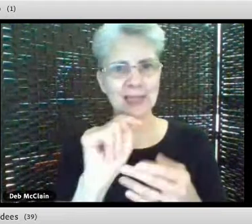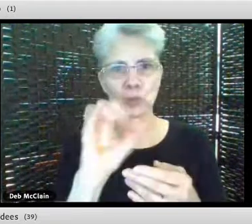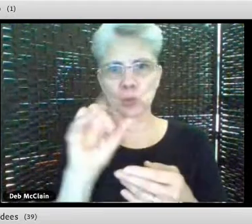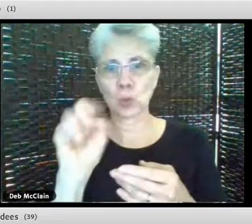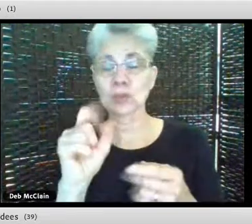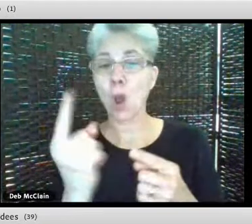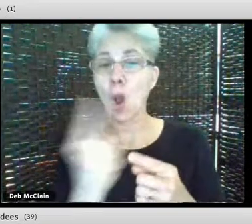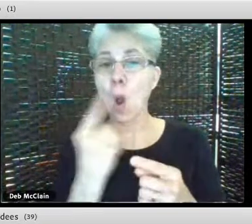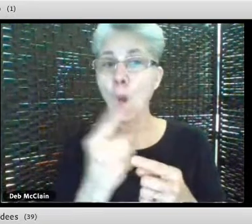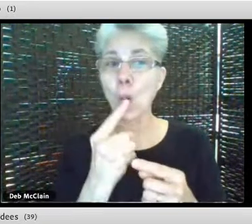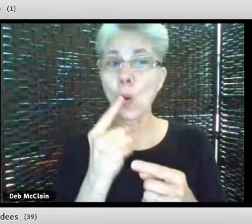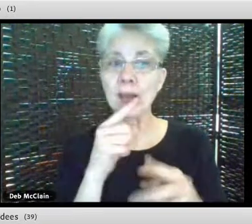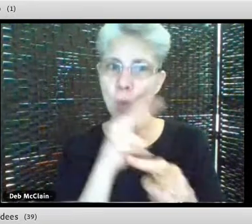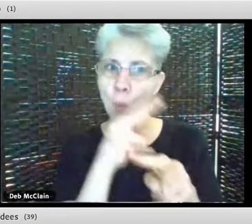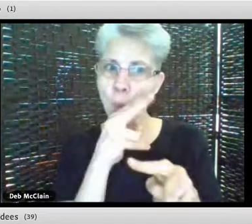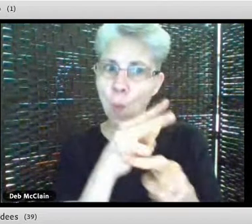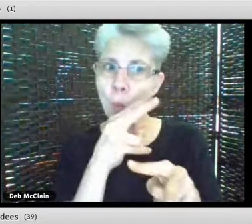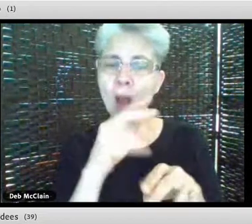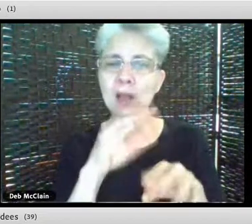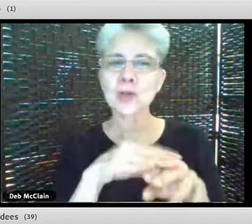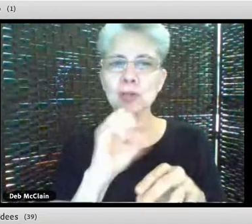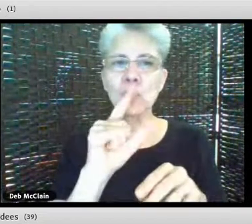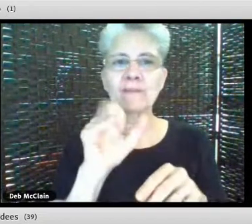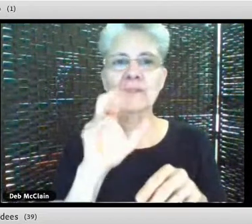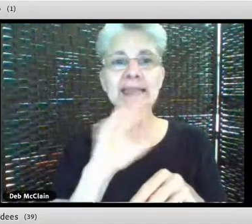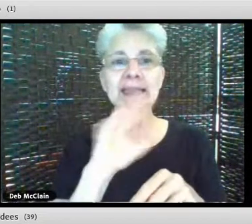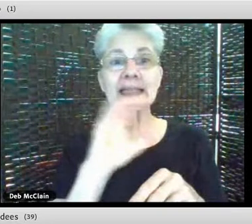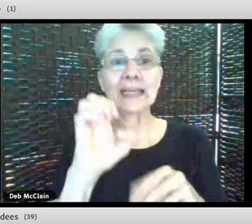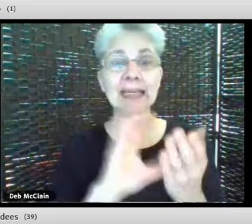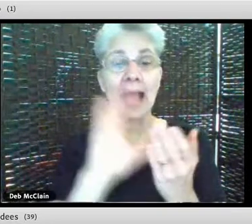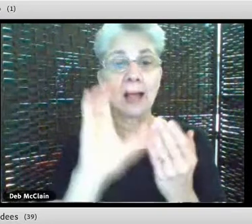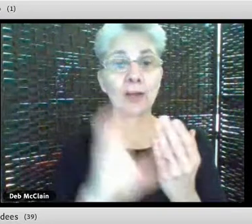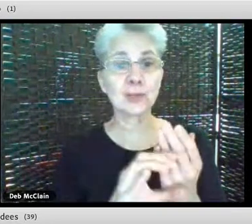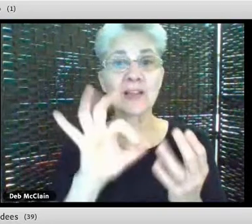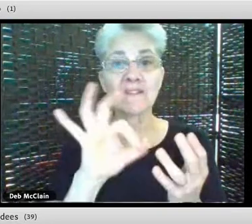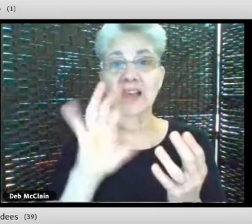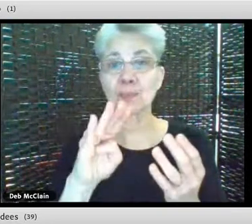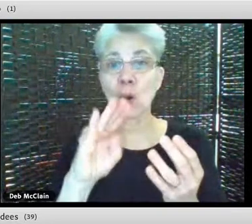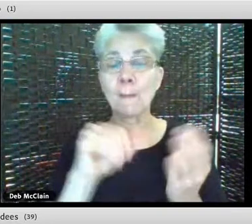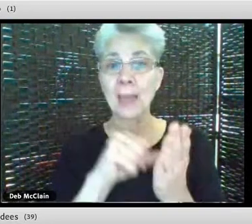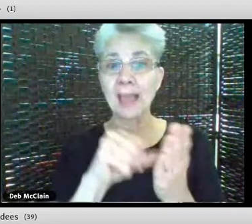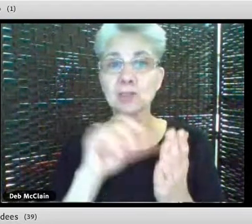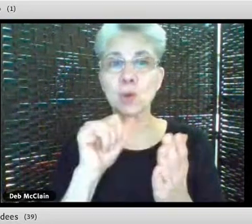As always, we encourage you to keep an eye on the SWFLN CE calendar, SWFLN Facebook page or your messages